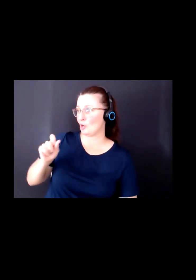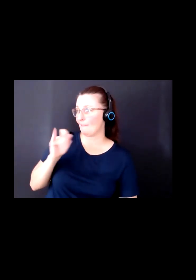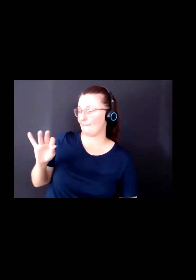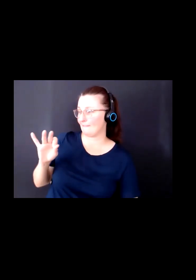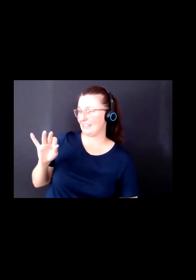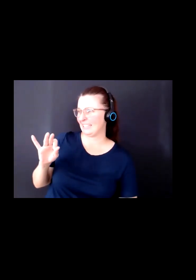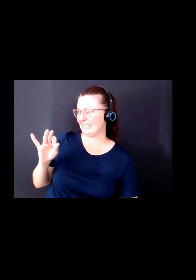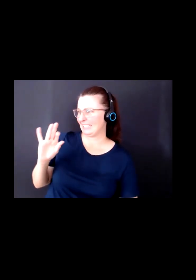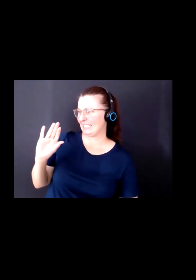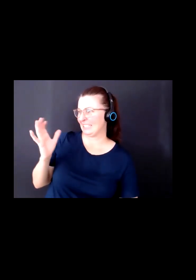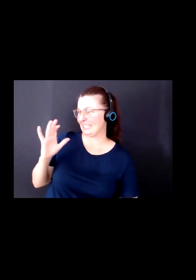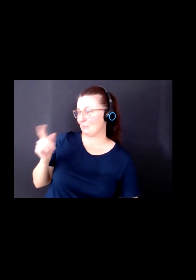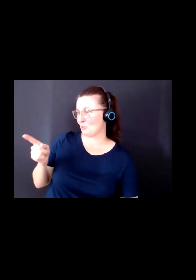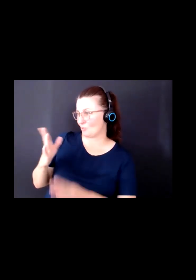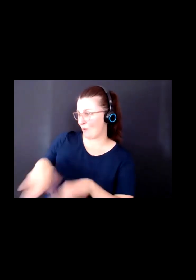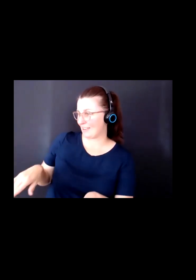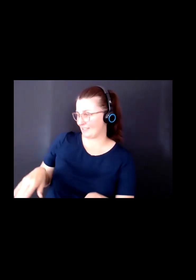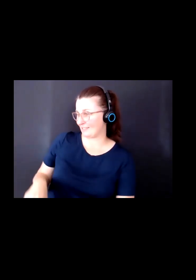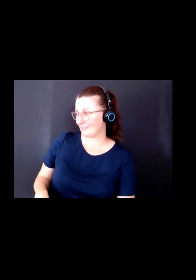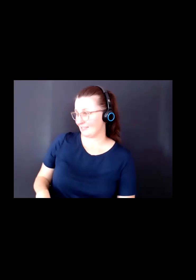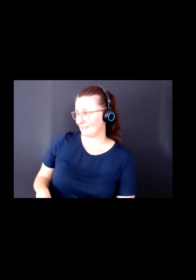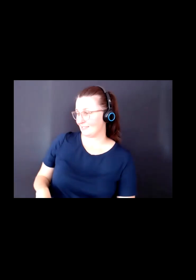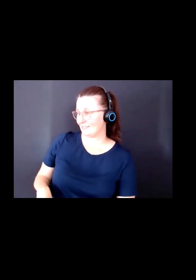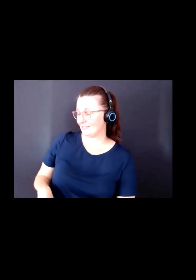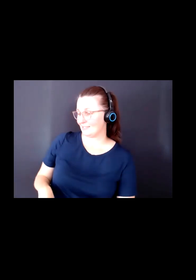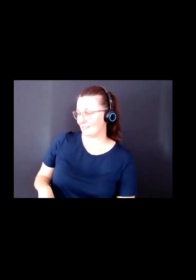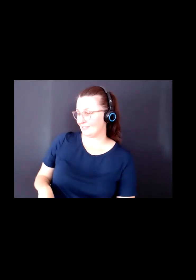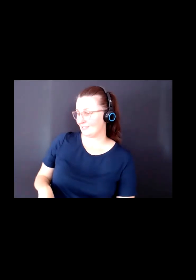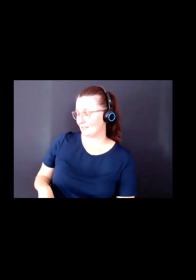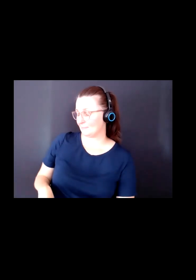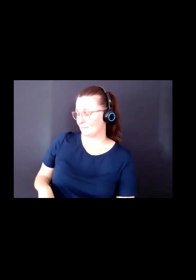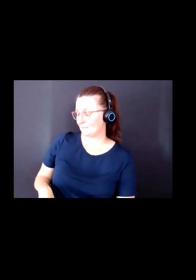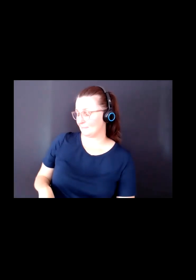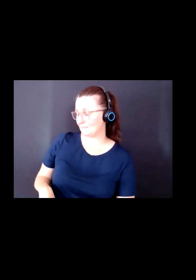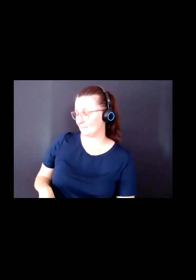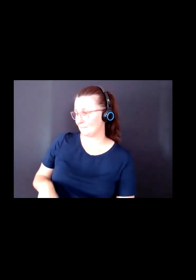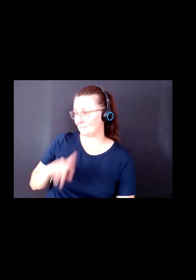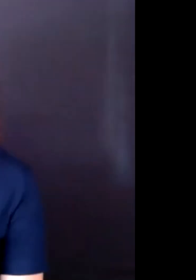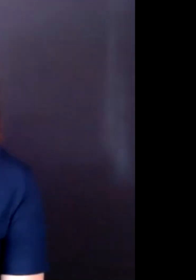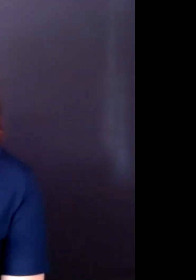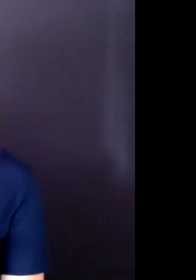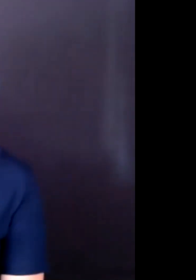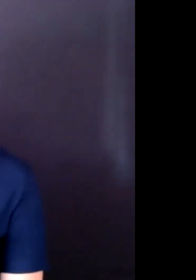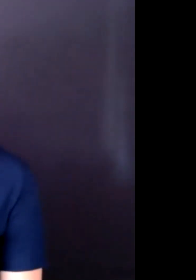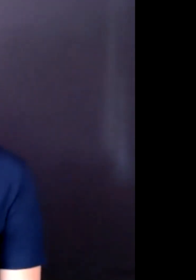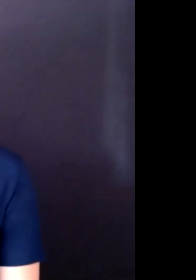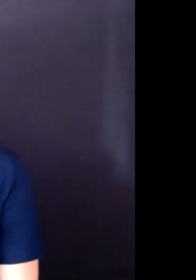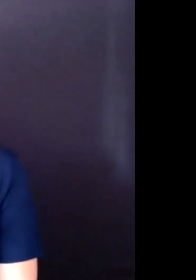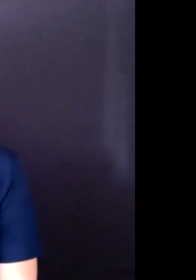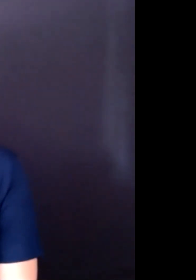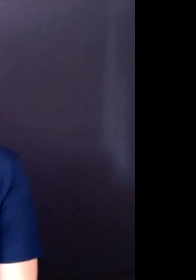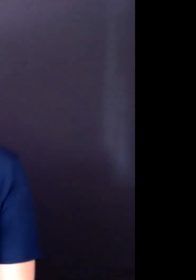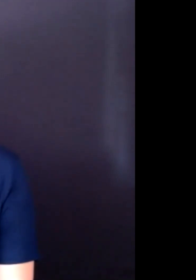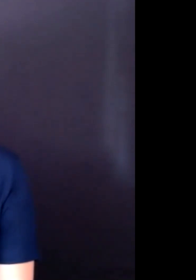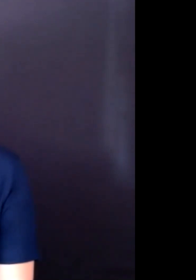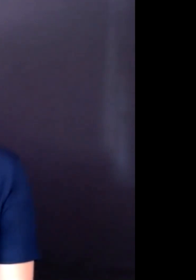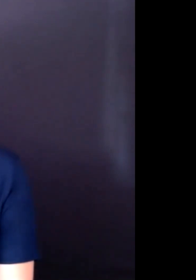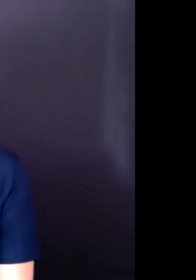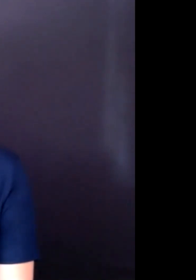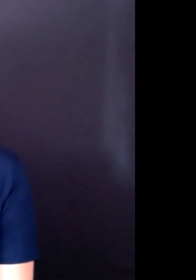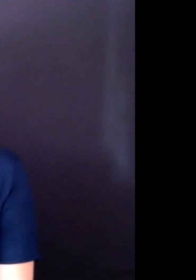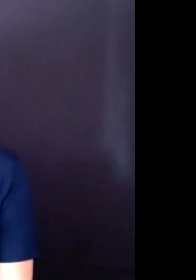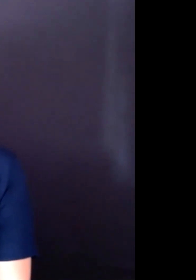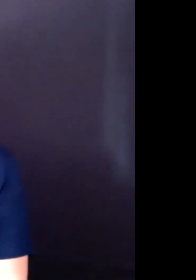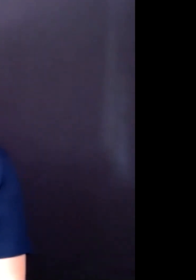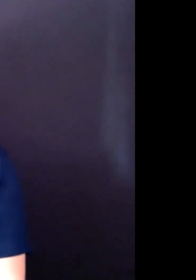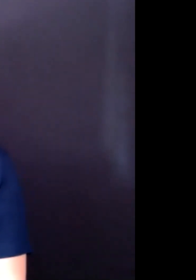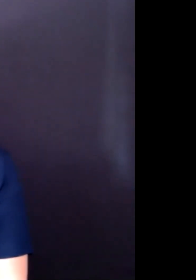uhm, gone silent. So if everyone can hold on for a moment as